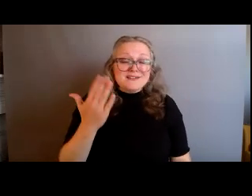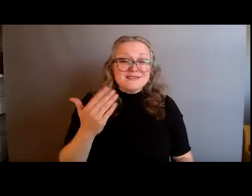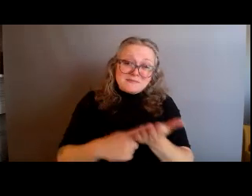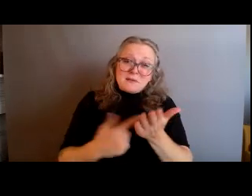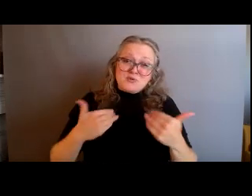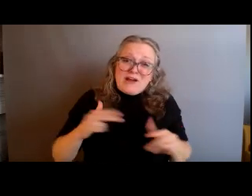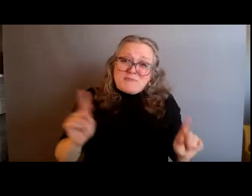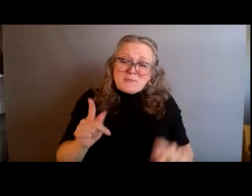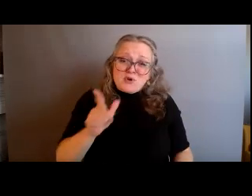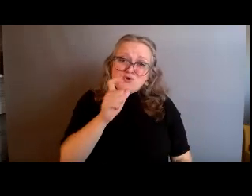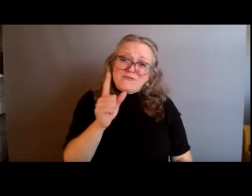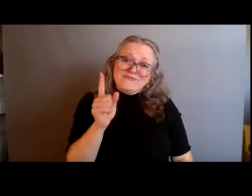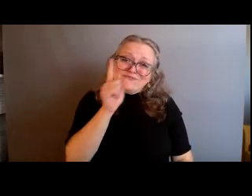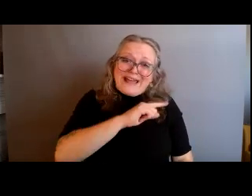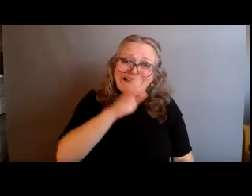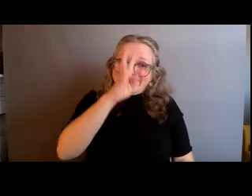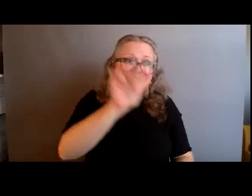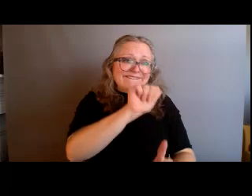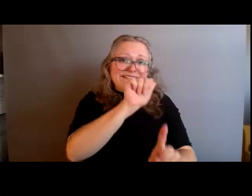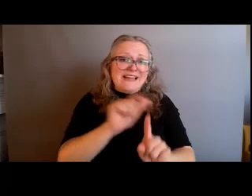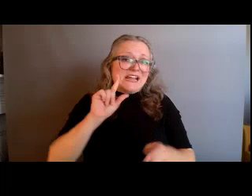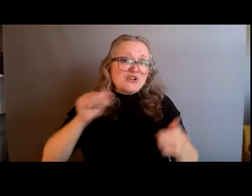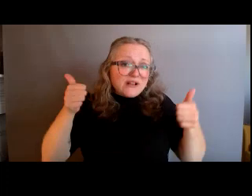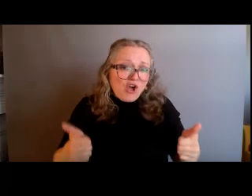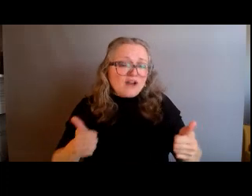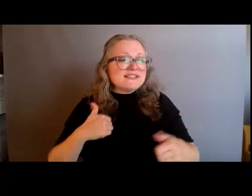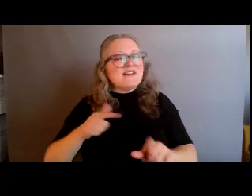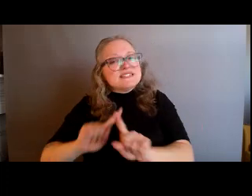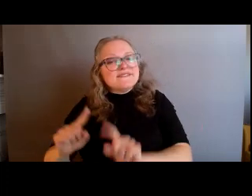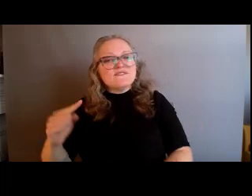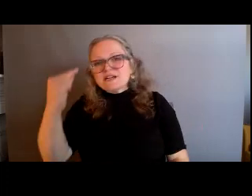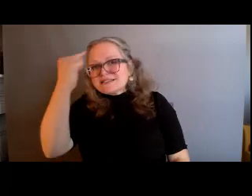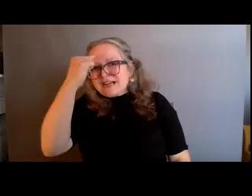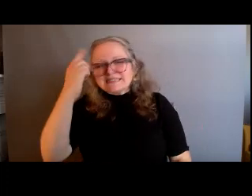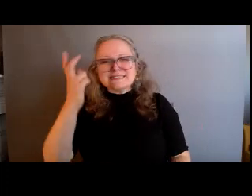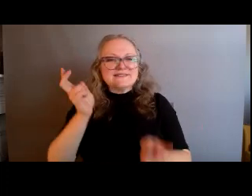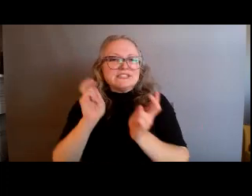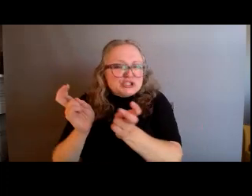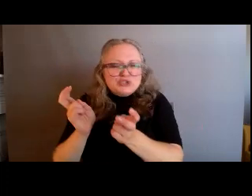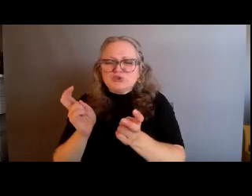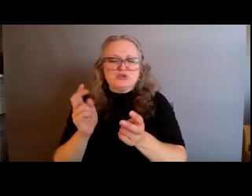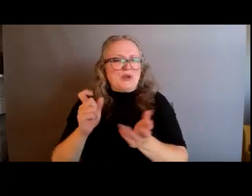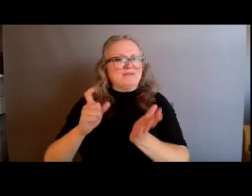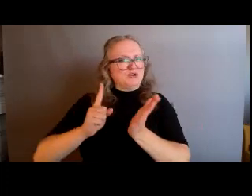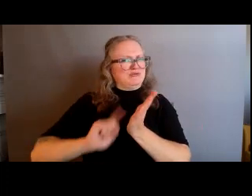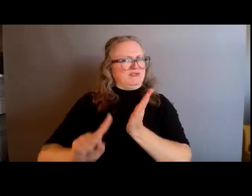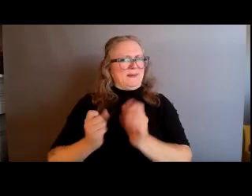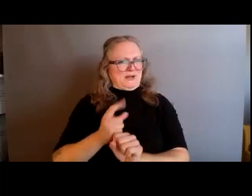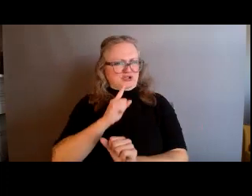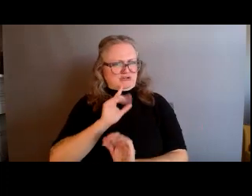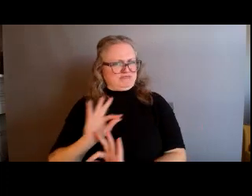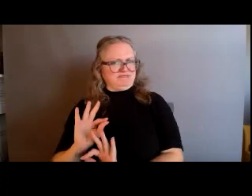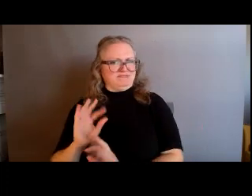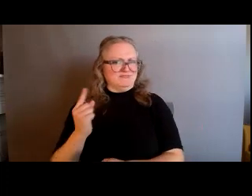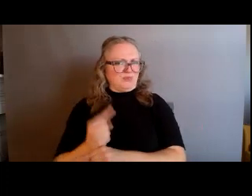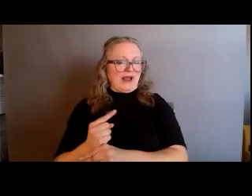cognitive issues and things, and you just have to be sure what you get is what you get. I don't know how many times we see audiograms come in and they're wildly wrong.